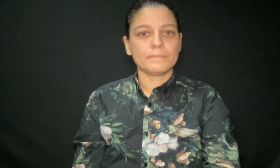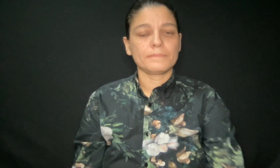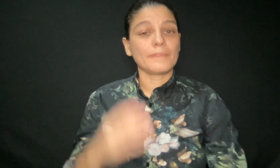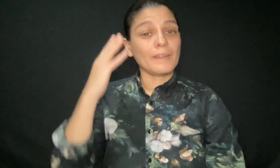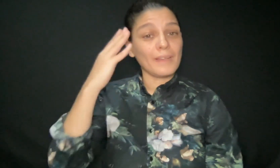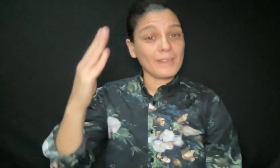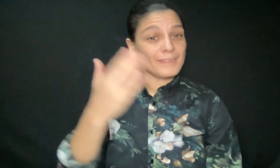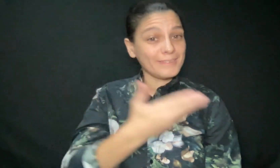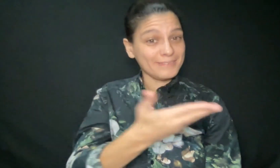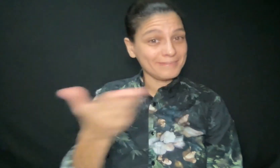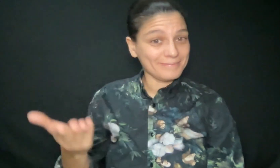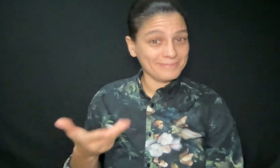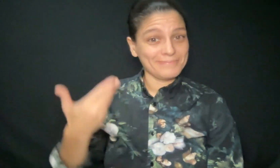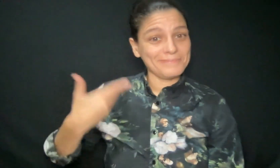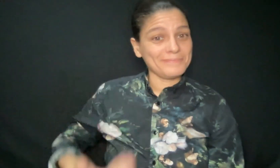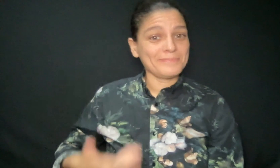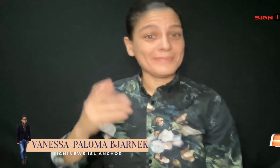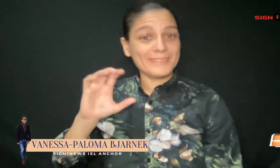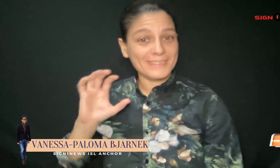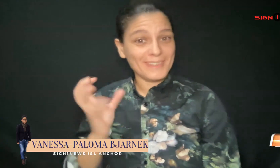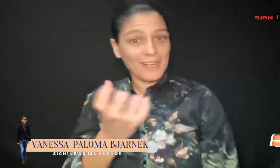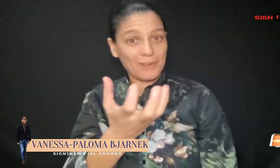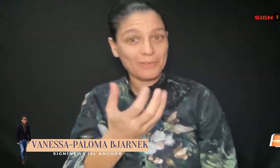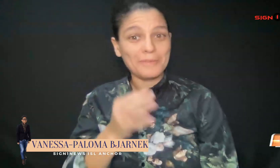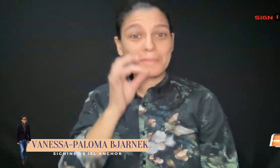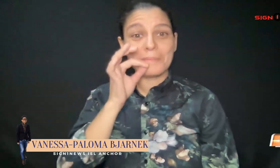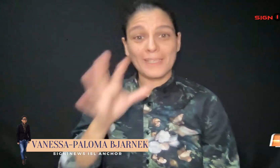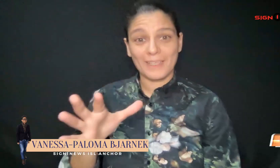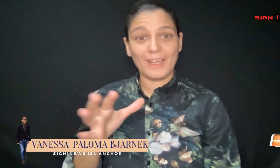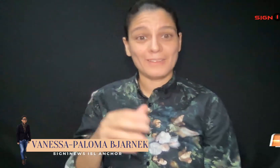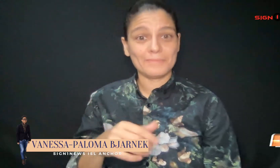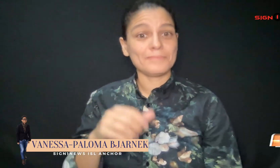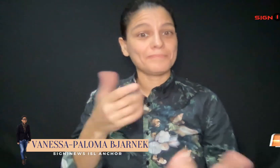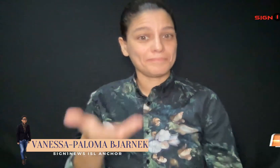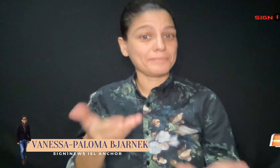Hello everyone I'm Sign1News anchor Vanessa Paloma Bjarnek here's a quick look at the